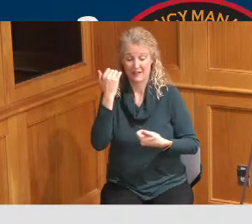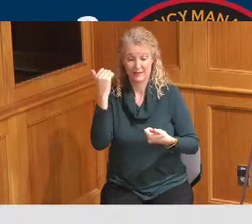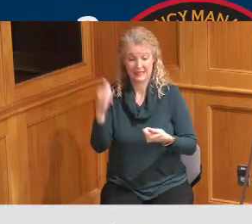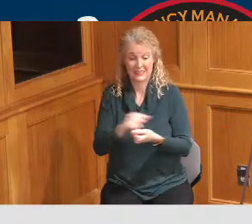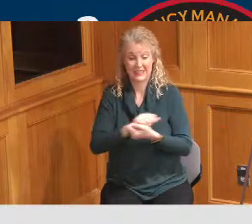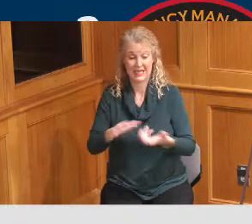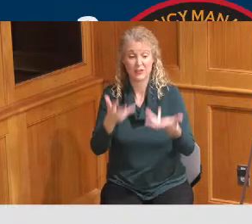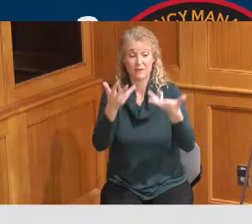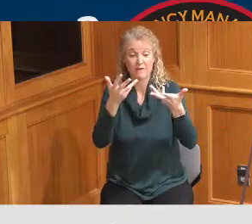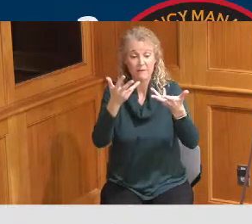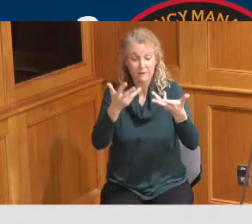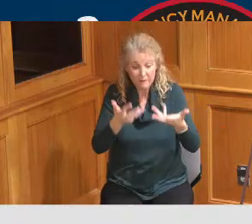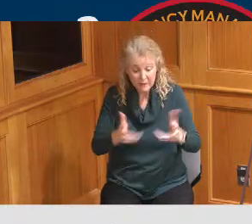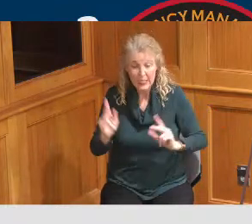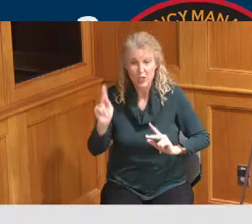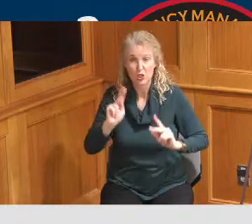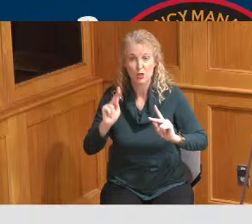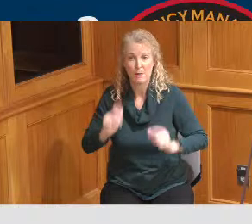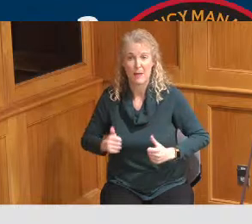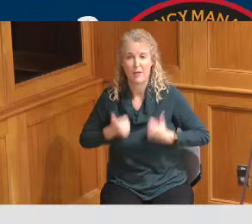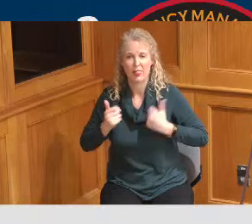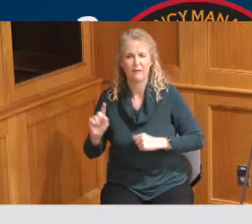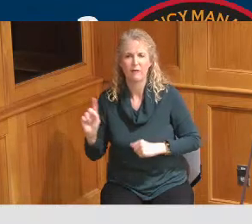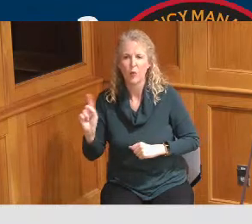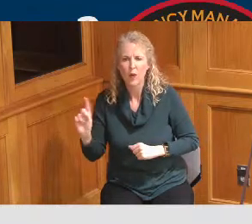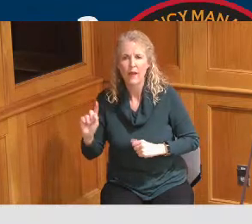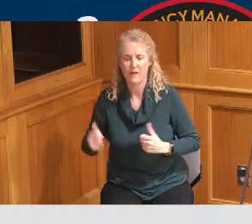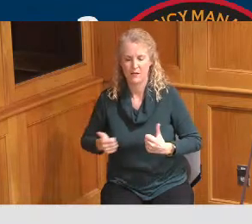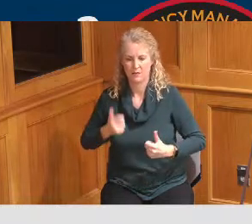if you ever get the big ones it's going to be a huge plan on how that those neighborhoods